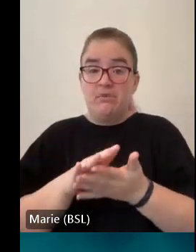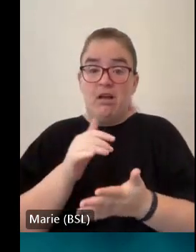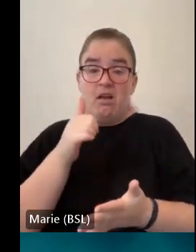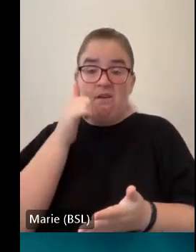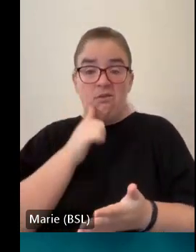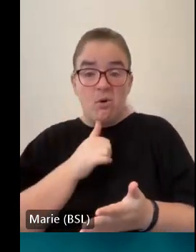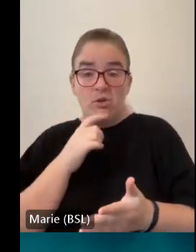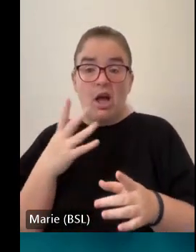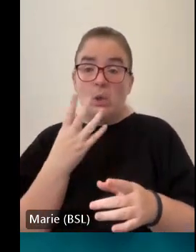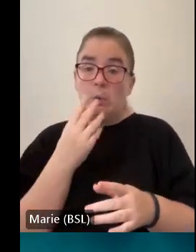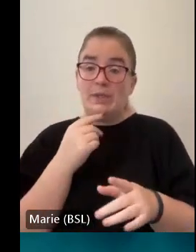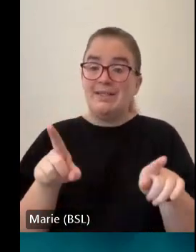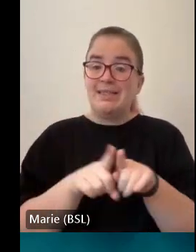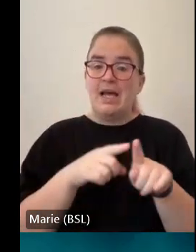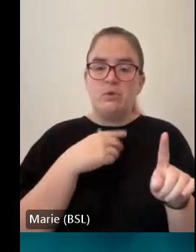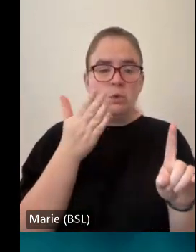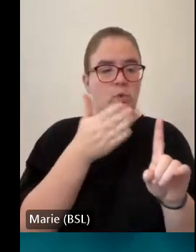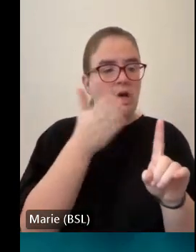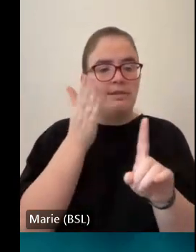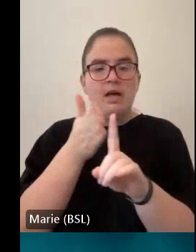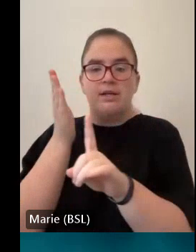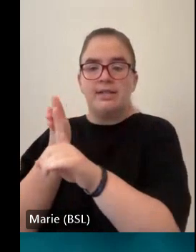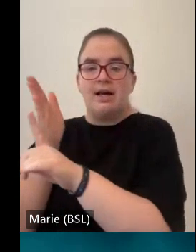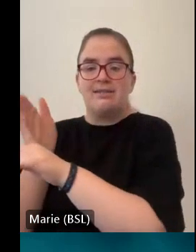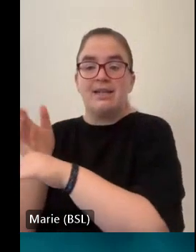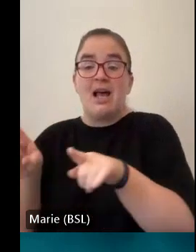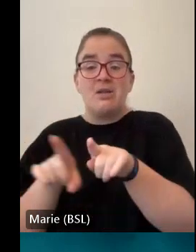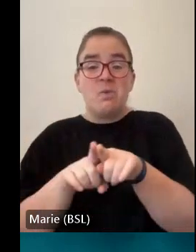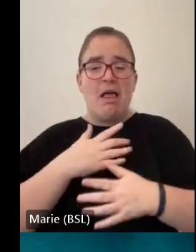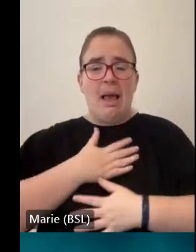using and very similar emotions that victims are experiencing.